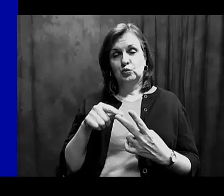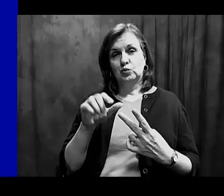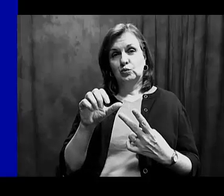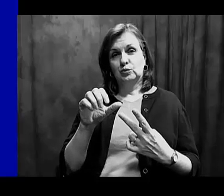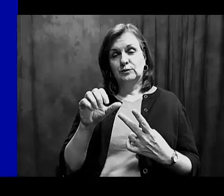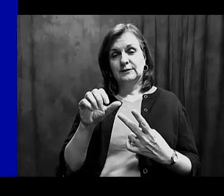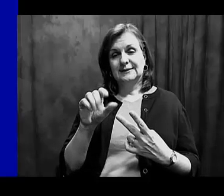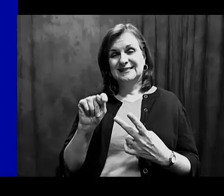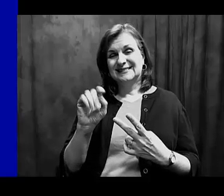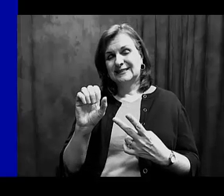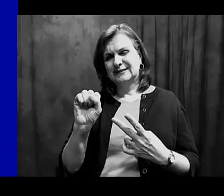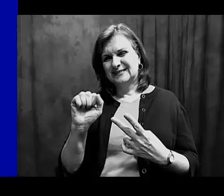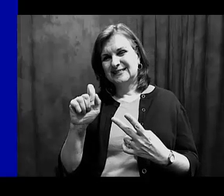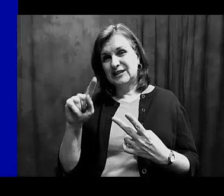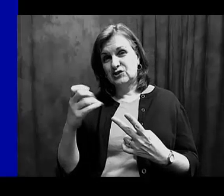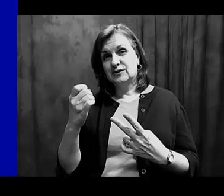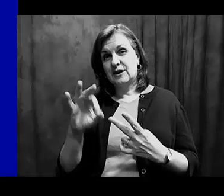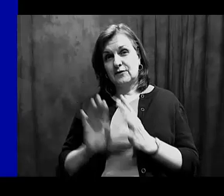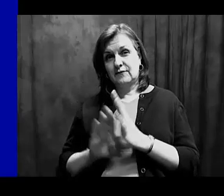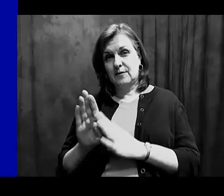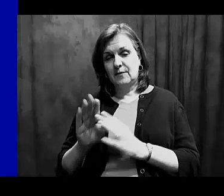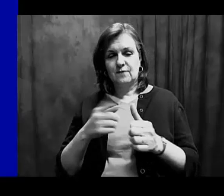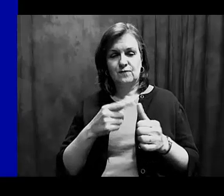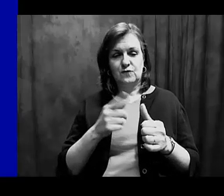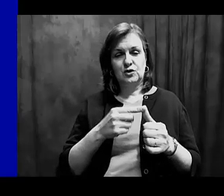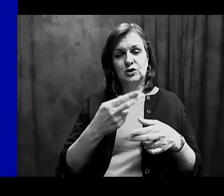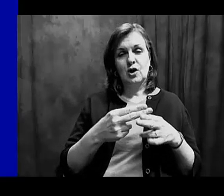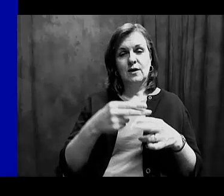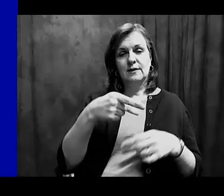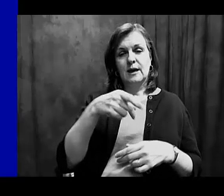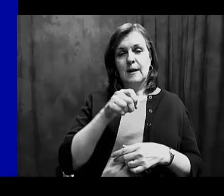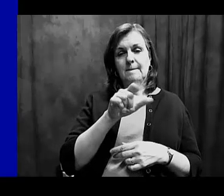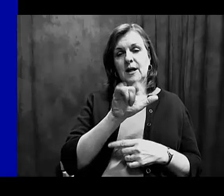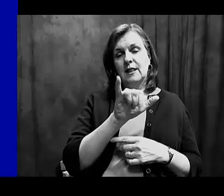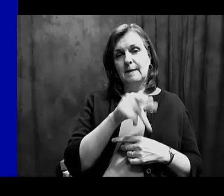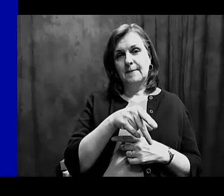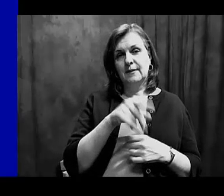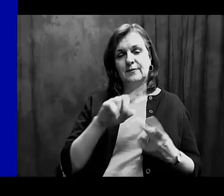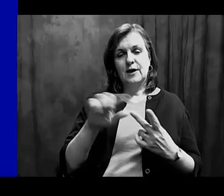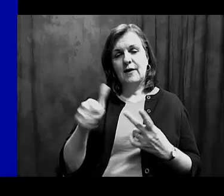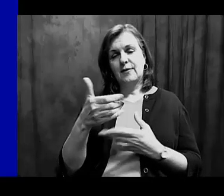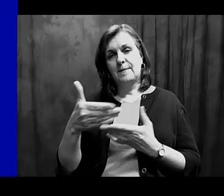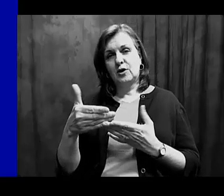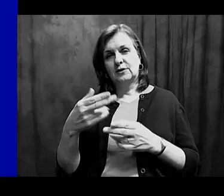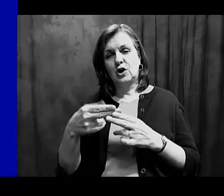in that they actually have two stages of development something known as a polyp